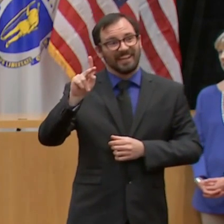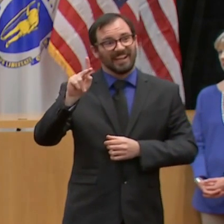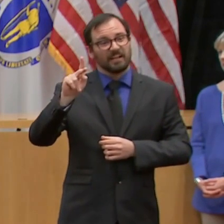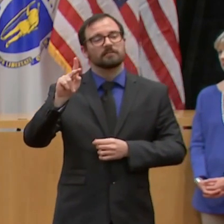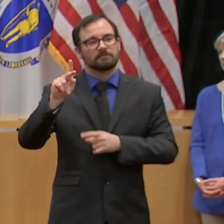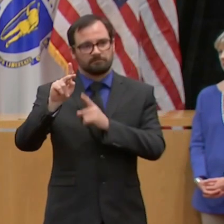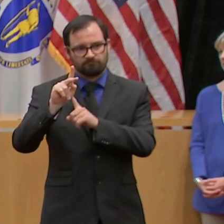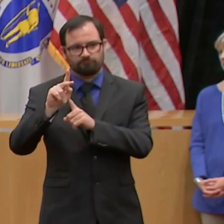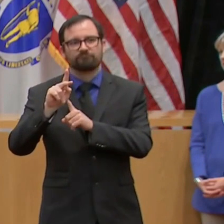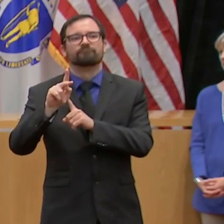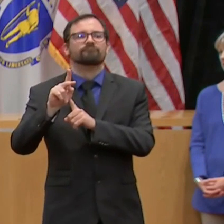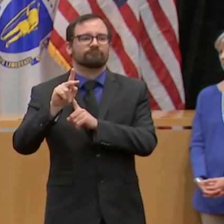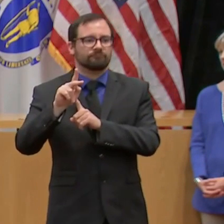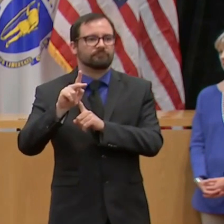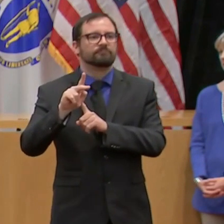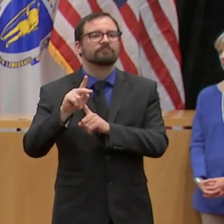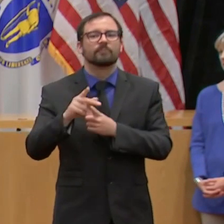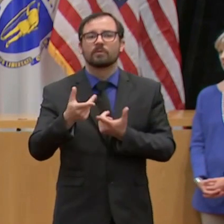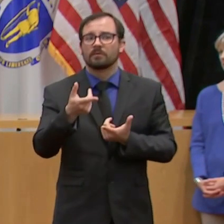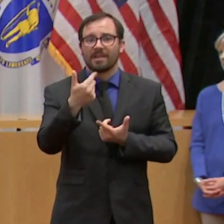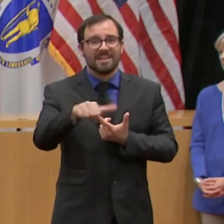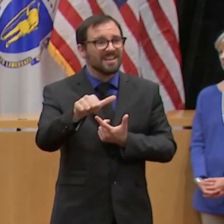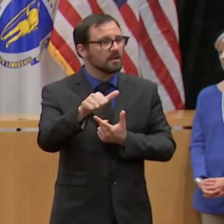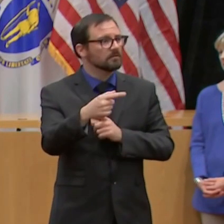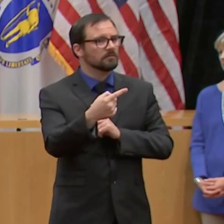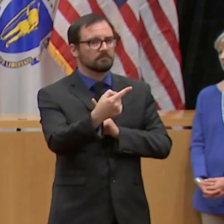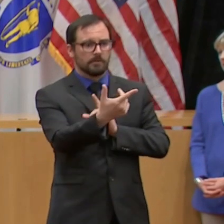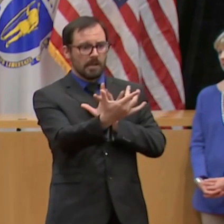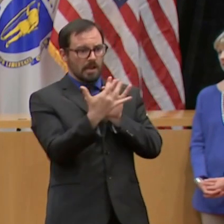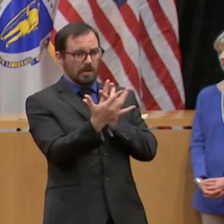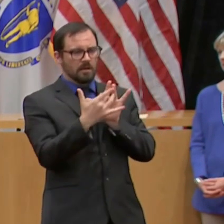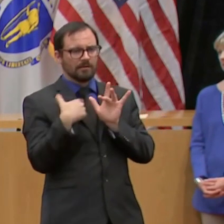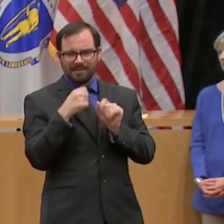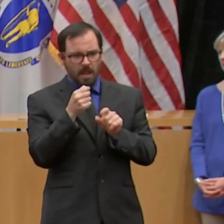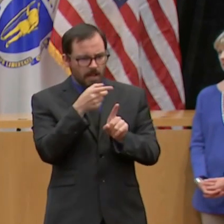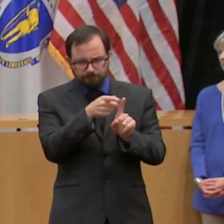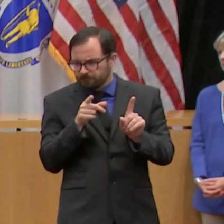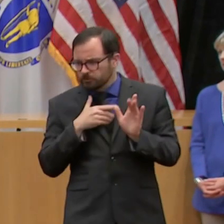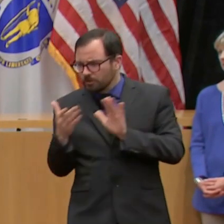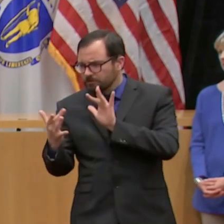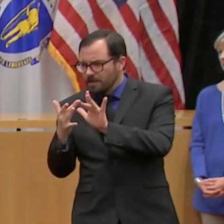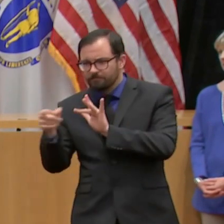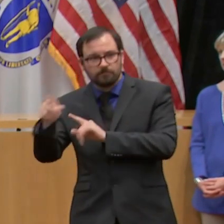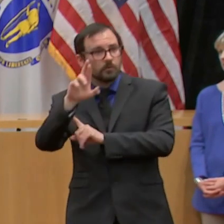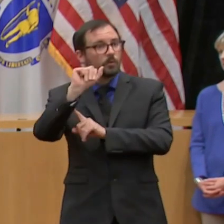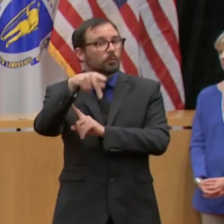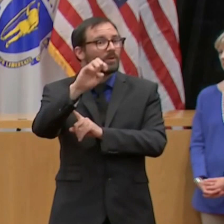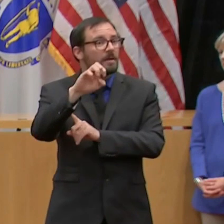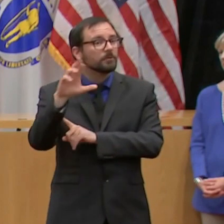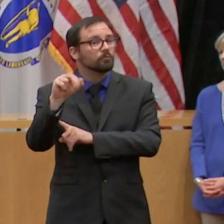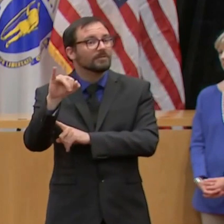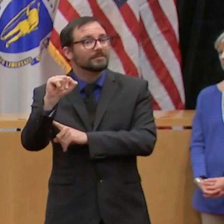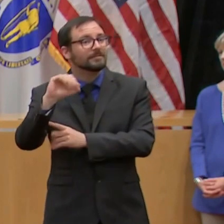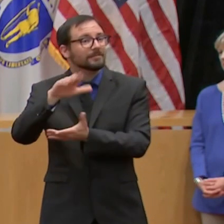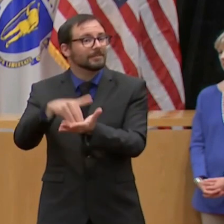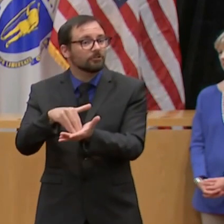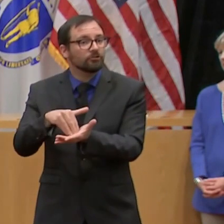DOMESTIC VIOLENCE PROGRAMS IN THEIR COMMUNITIES. SAFELINK'S EXPANDED CAPACITY TO